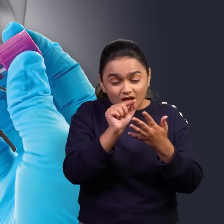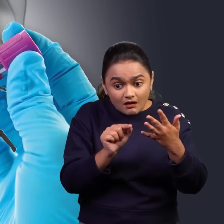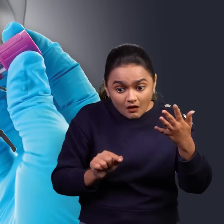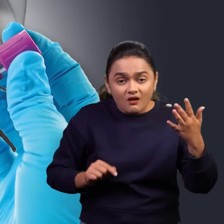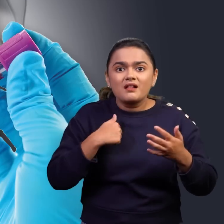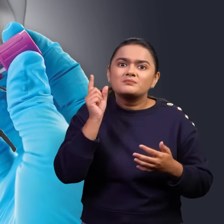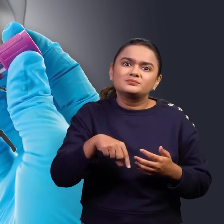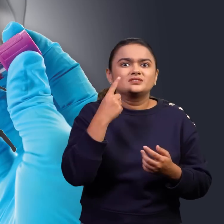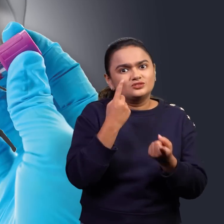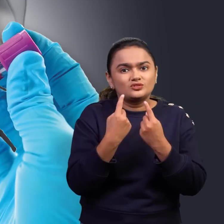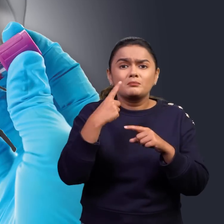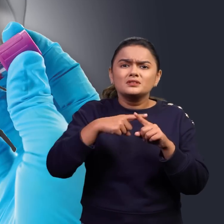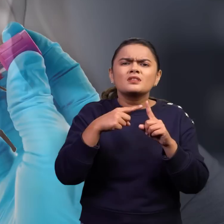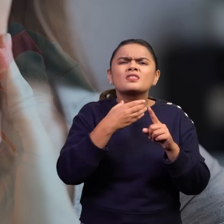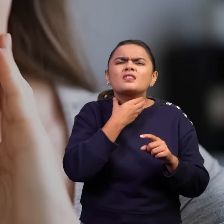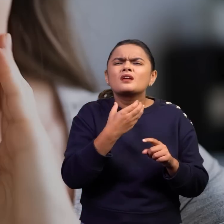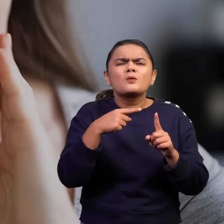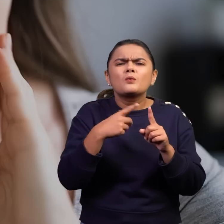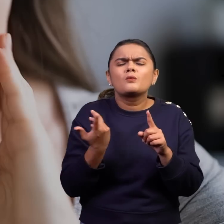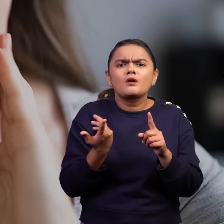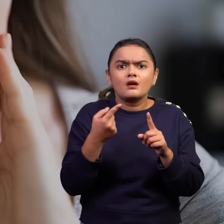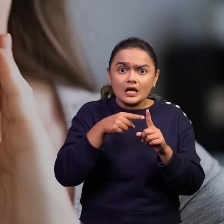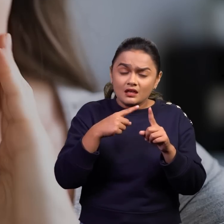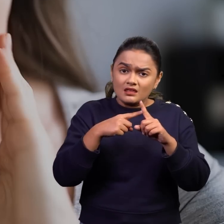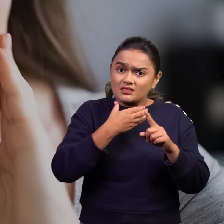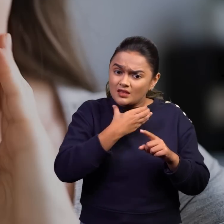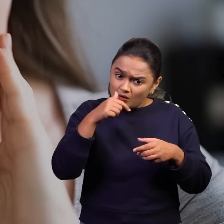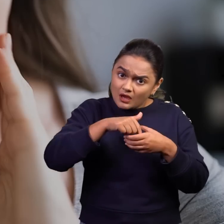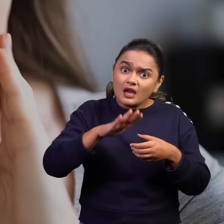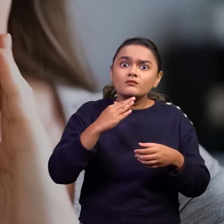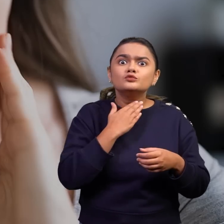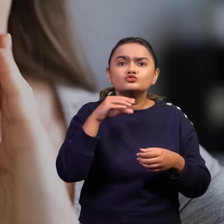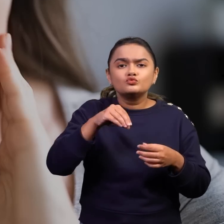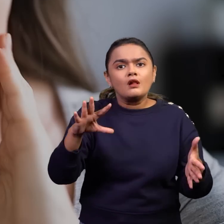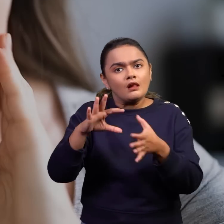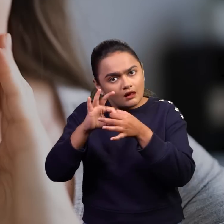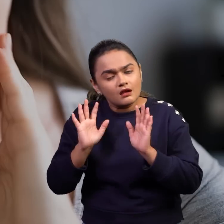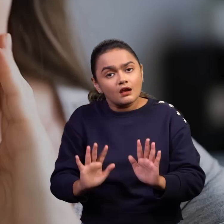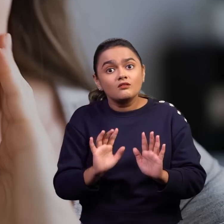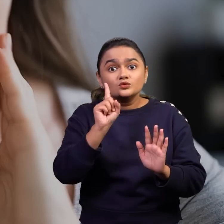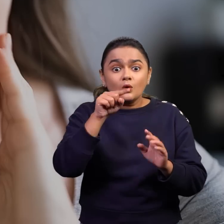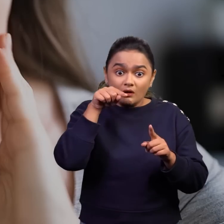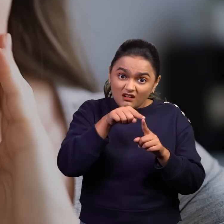So these things will be checked. Why a thyroid test? It’s a condition that can accompany diabetes.